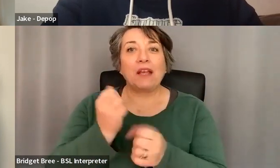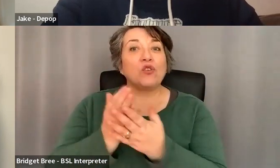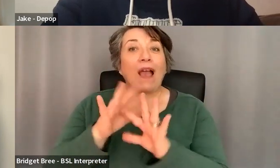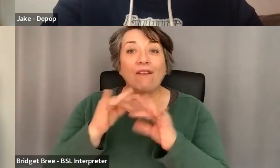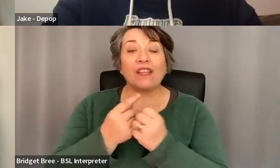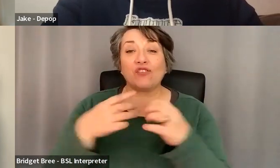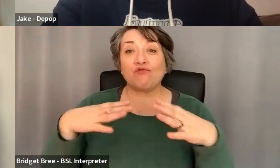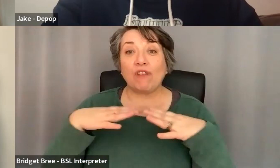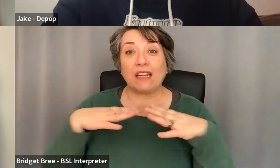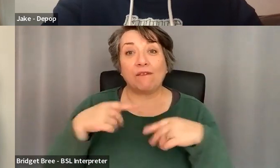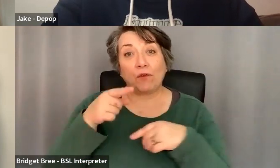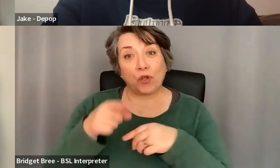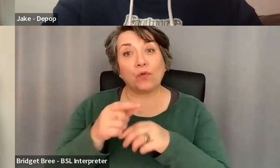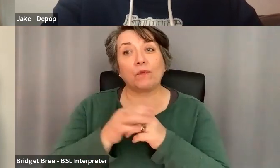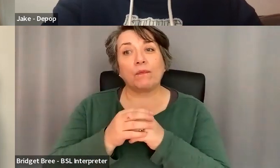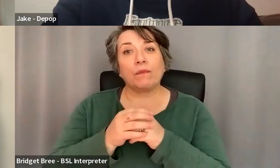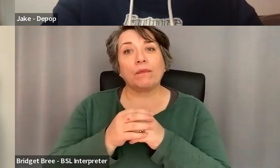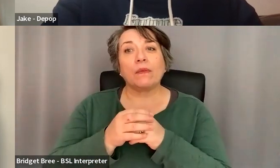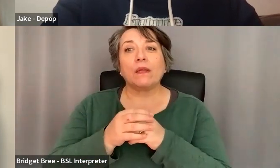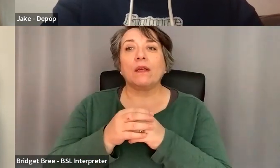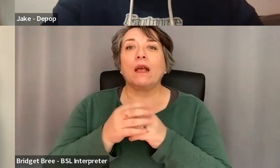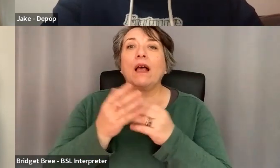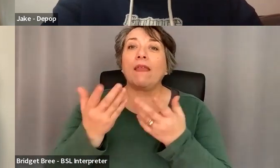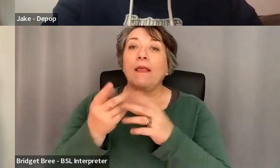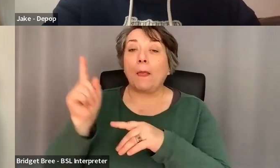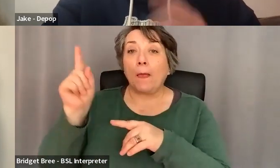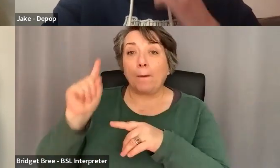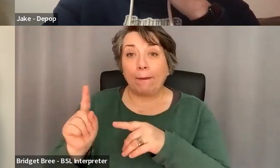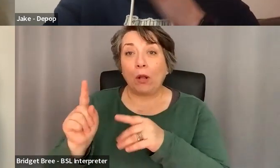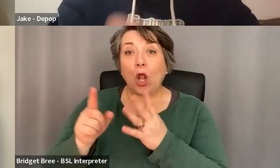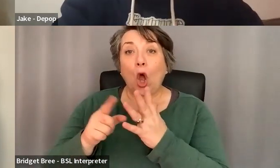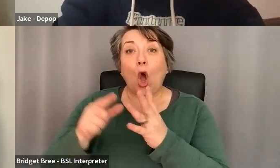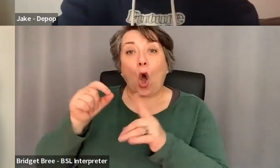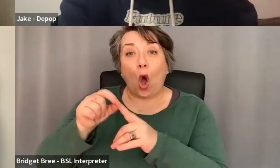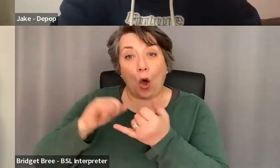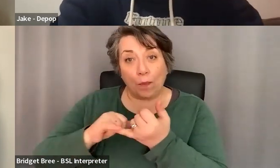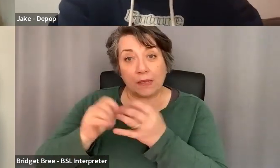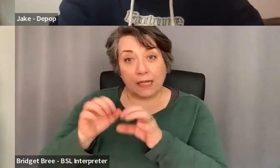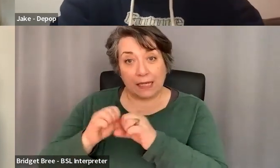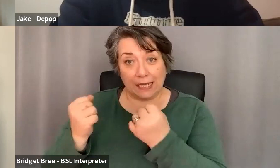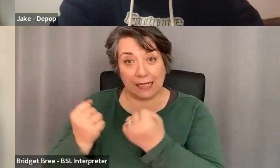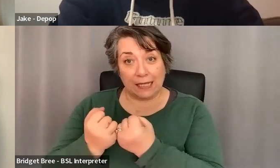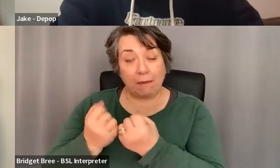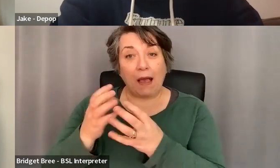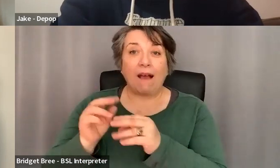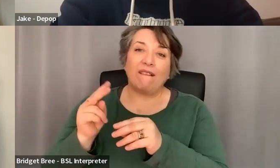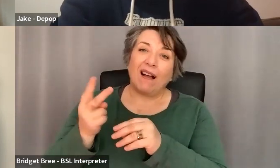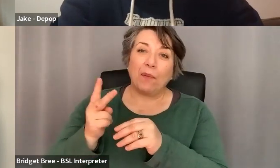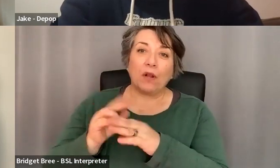And then alongside that our people Ops team run a couple of induction sessions. team are great at helping with that part of the on boarding, alongside that is the ops team running a couple of induction sessions, the first is on the first day, it's like a high level recap of what we do, what we are